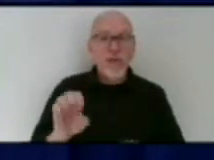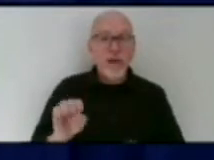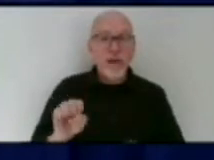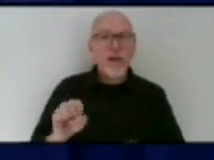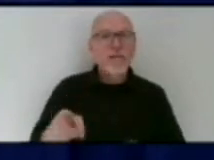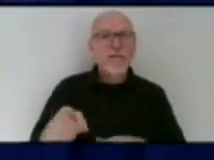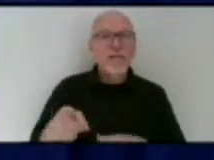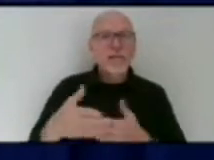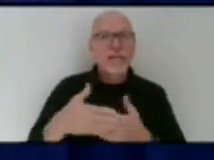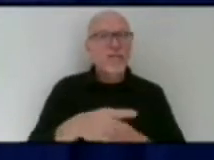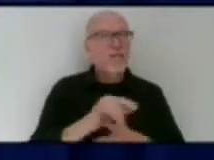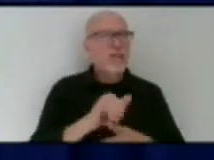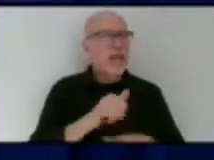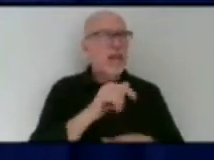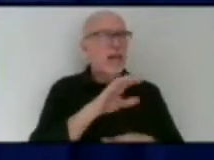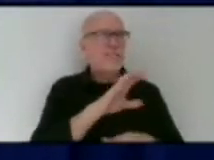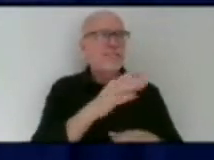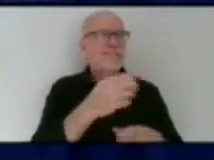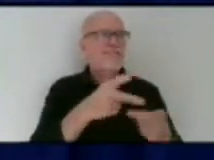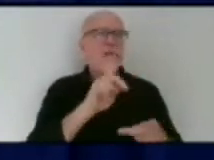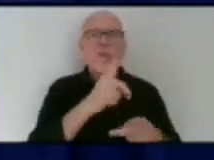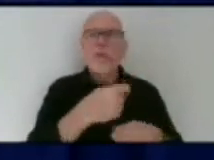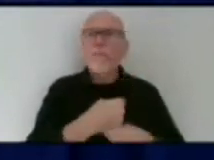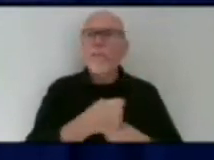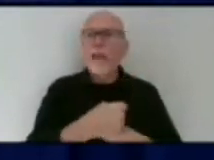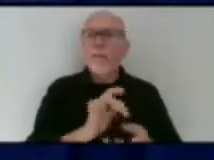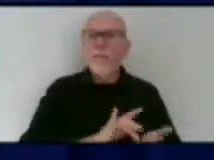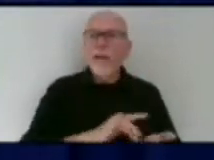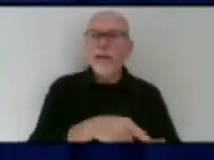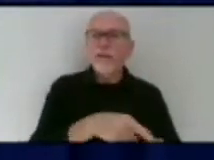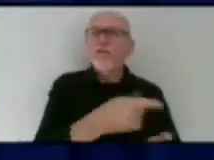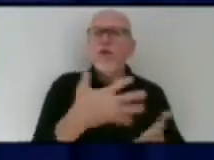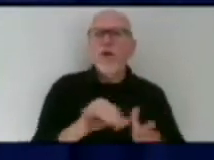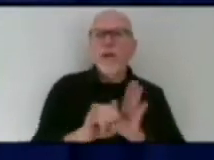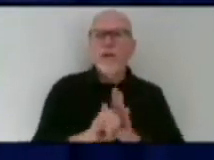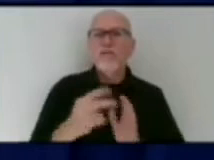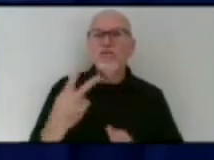antibody and had already identified two patients who met the criteria, and